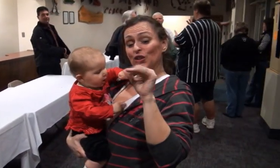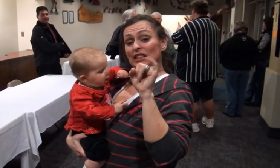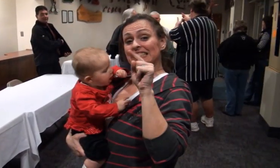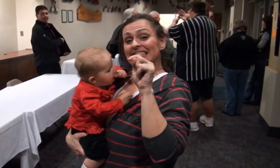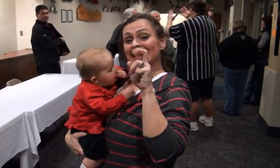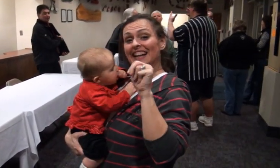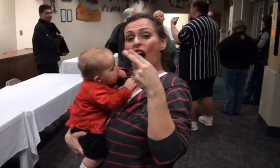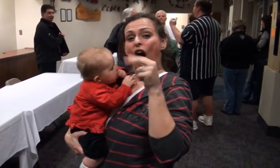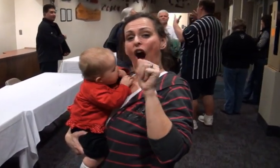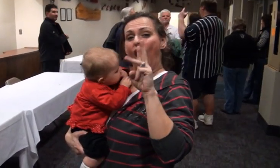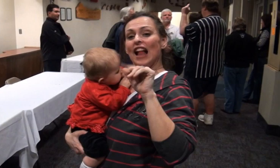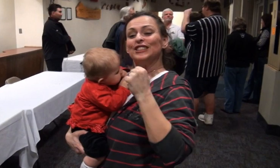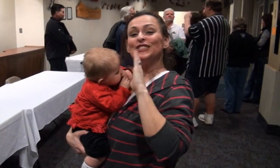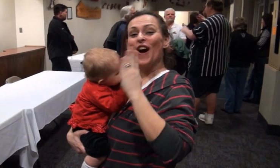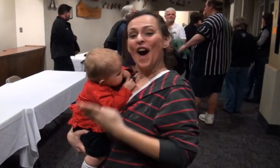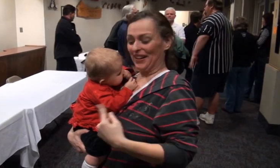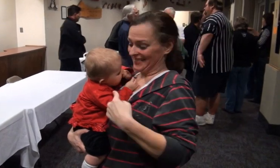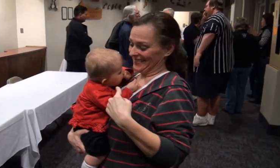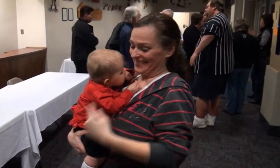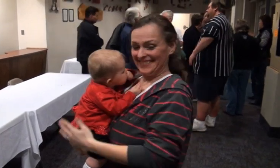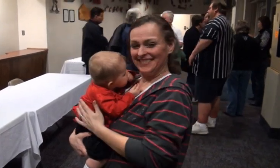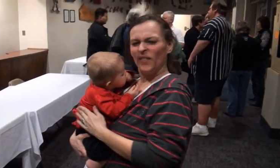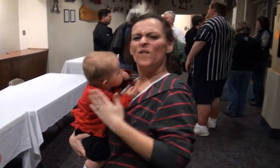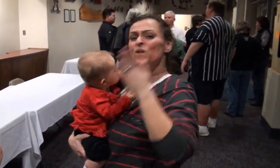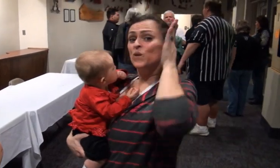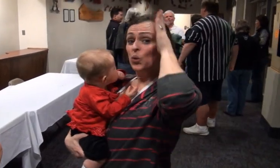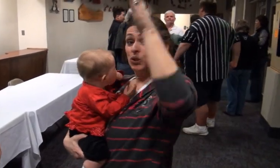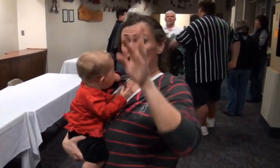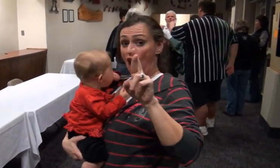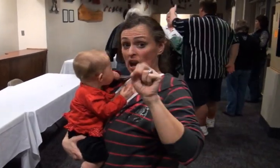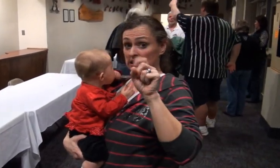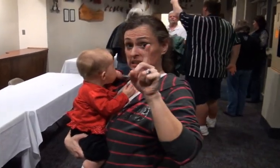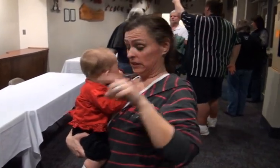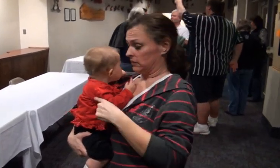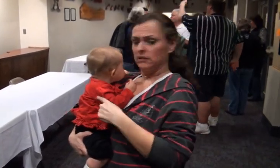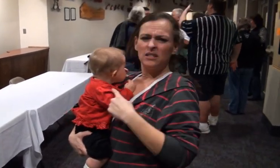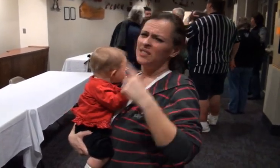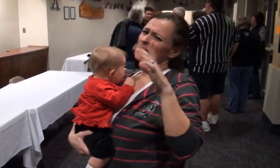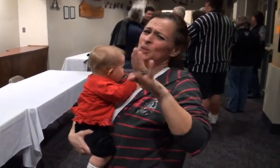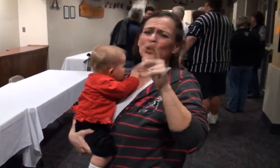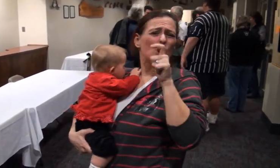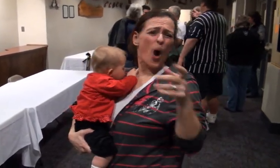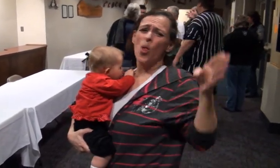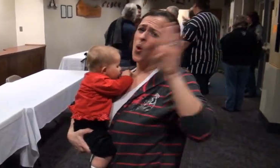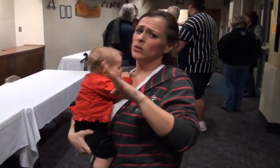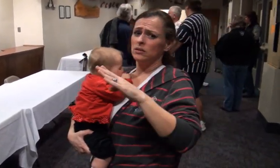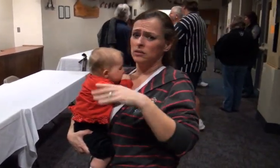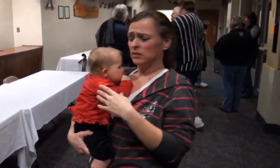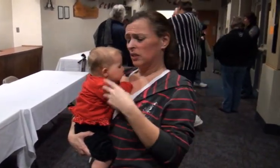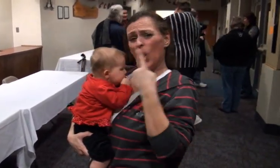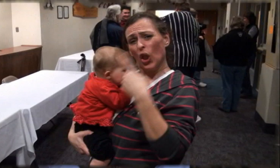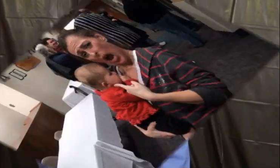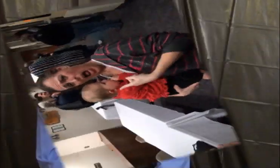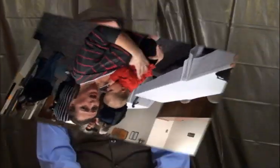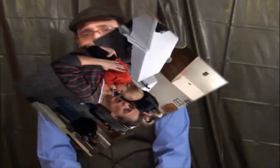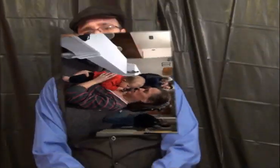[Kelly] This is Kristin Hawley's daughter who will be a future student of RSD. Please don’t close these schools.